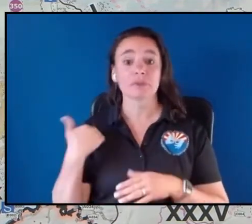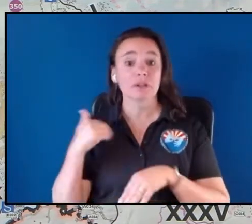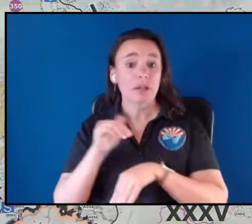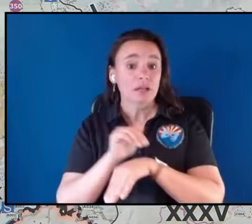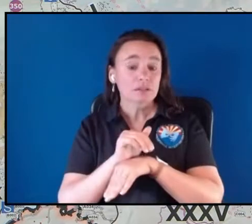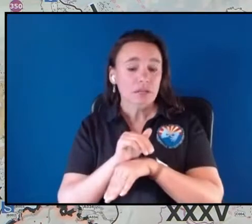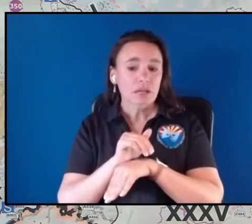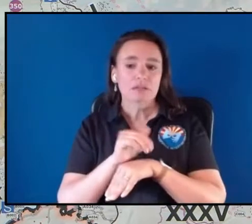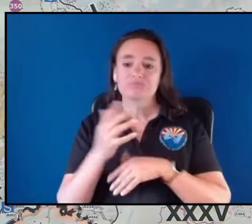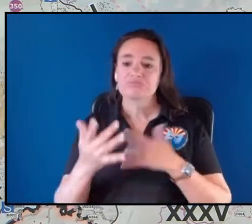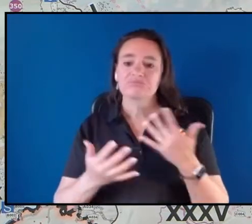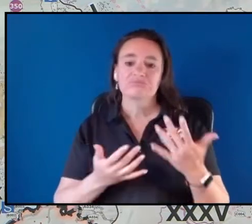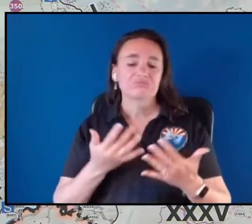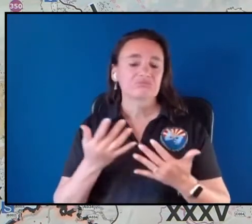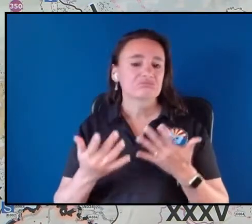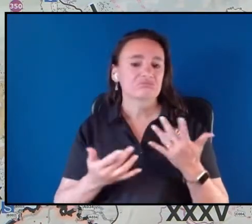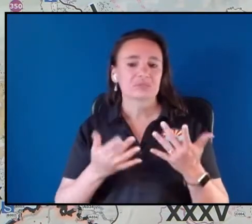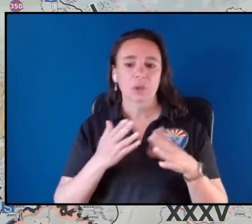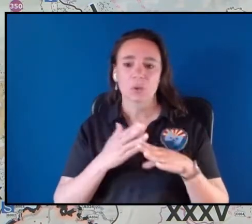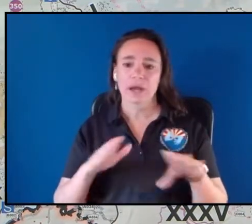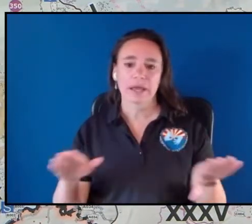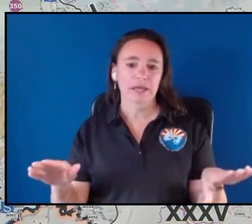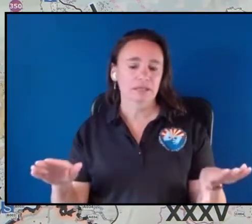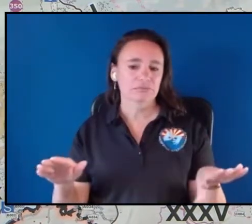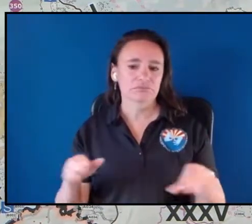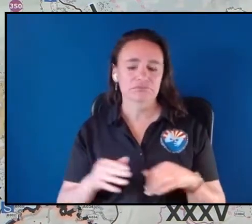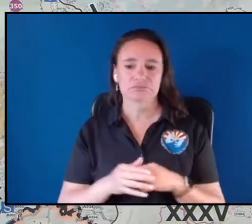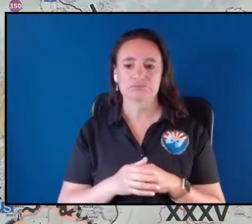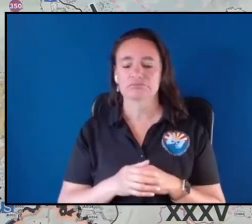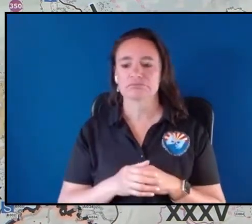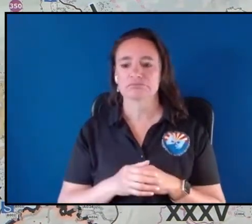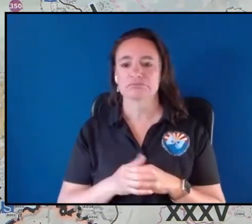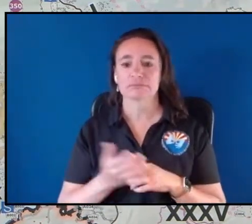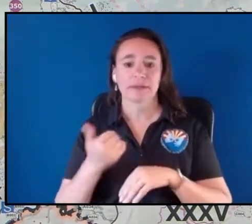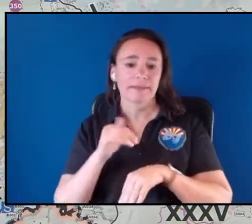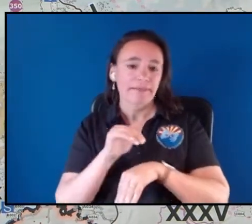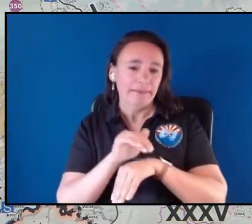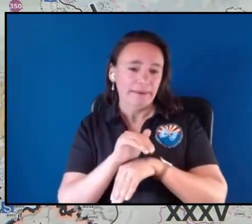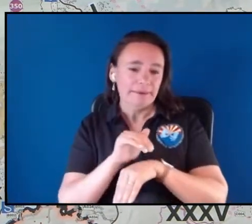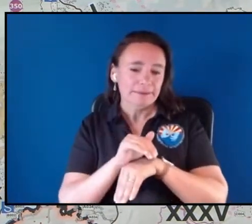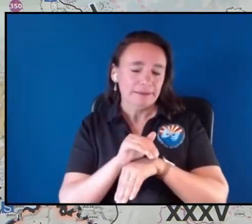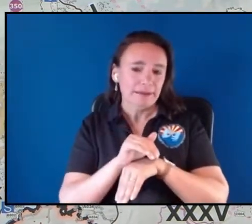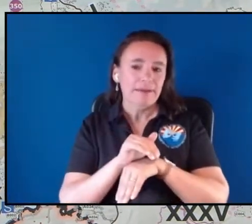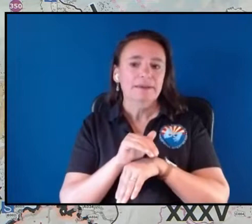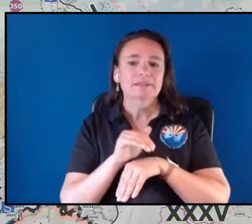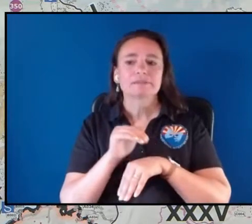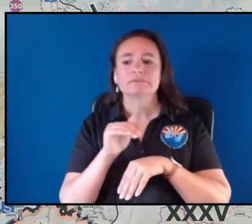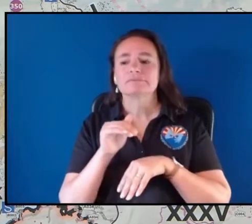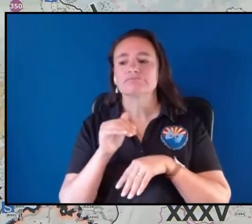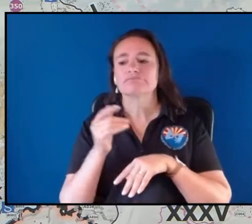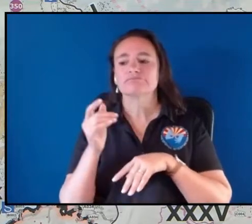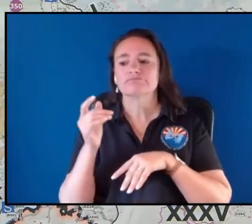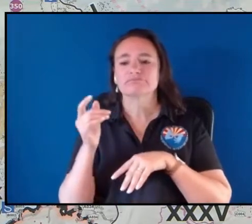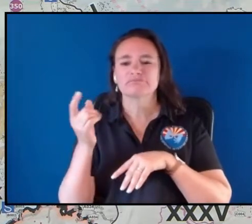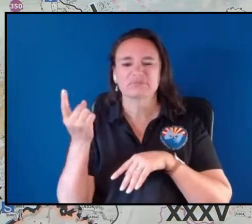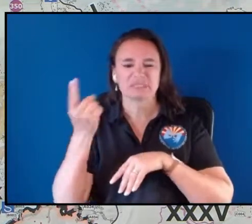Yesterday evening, just about at the end of day shift, when night shift was coming on, there was report of some smoke over